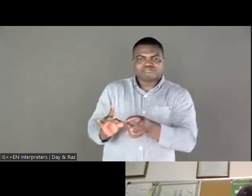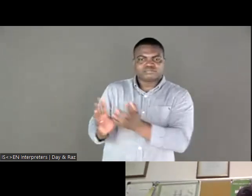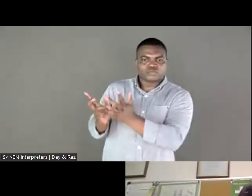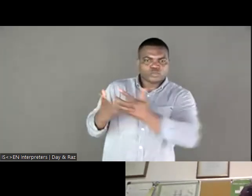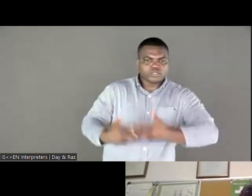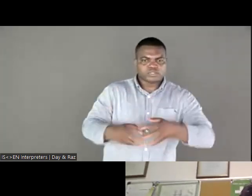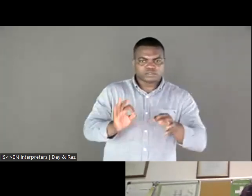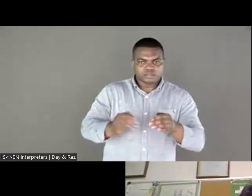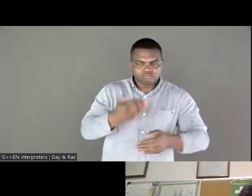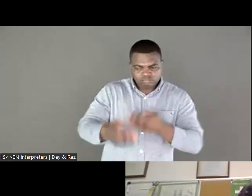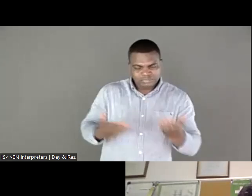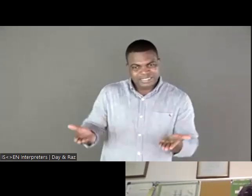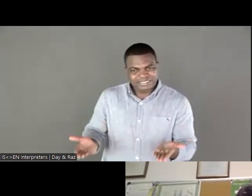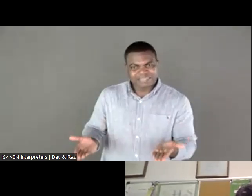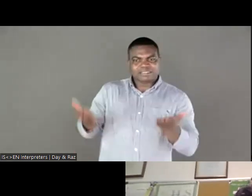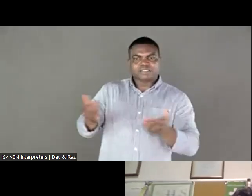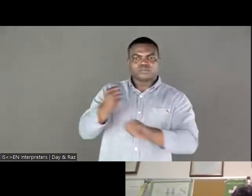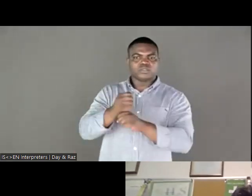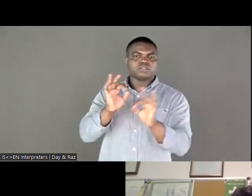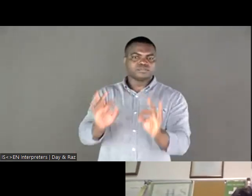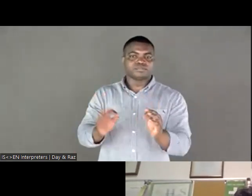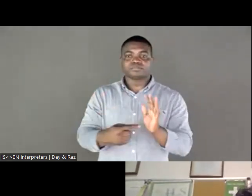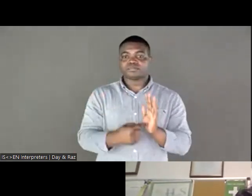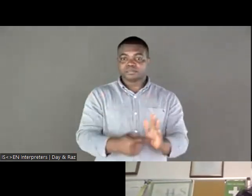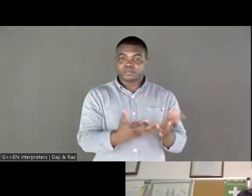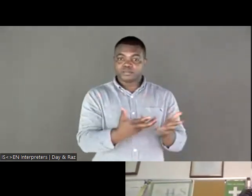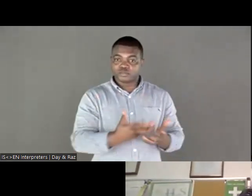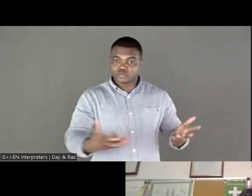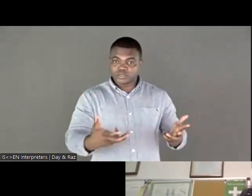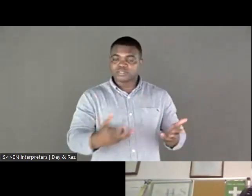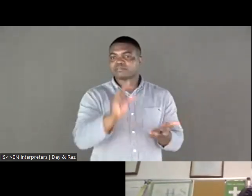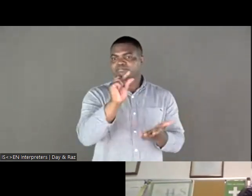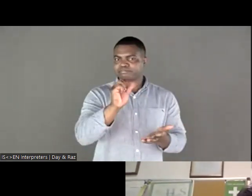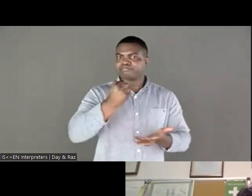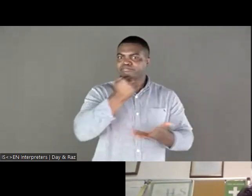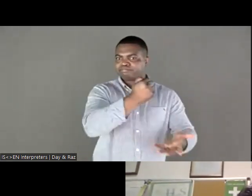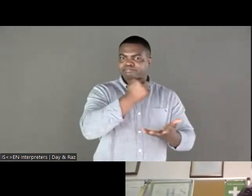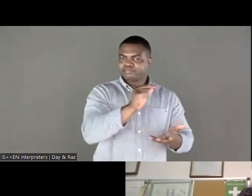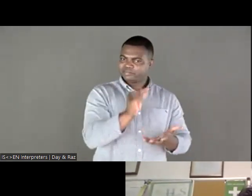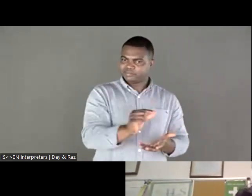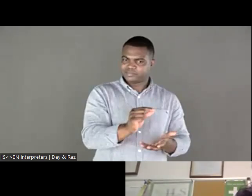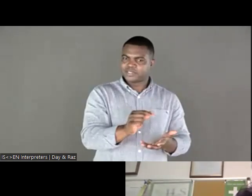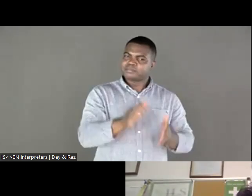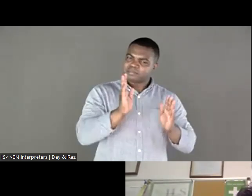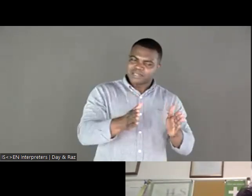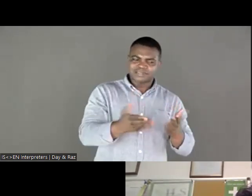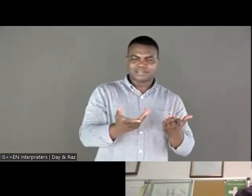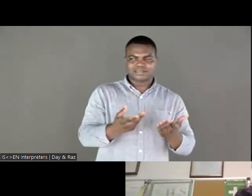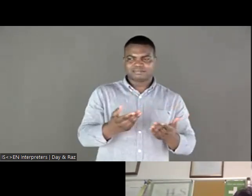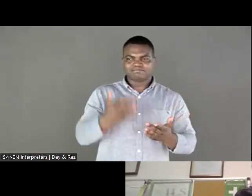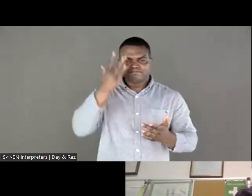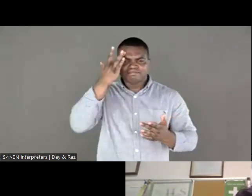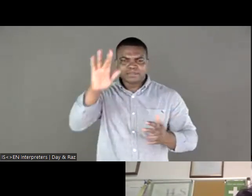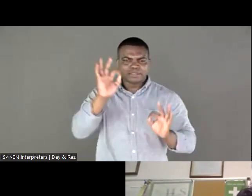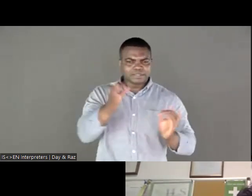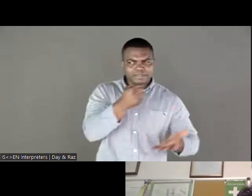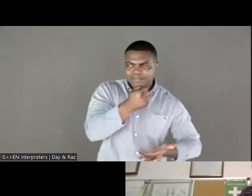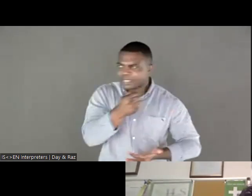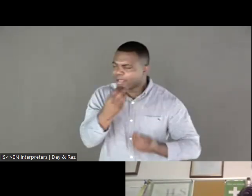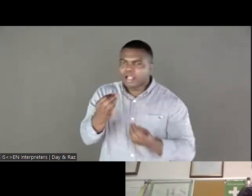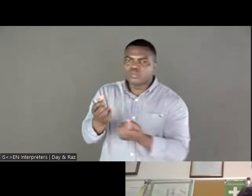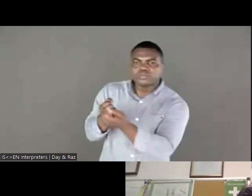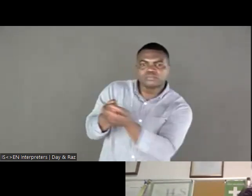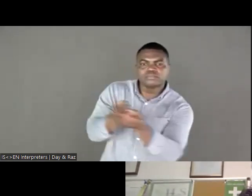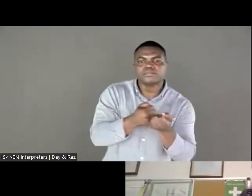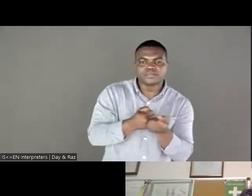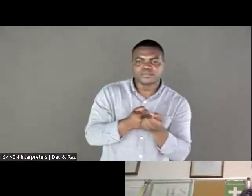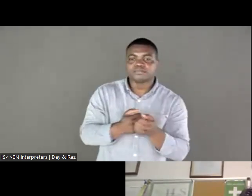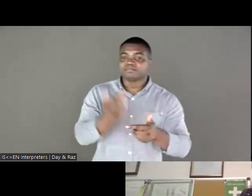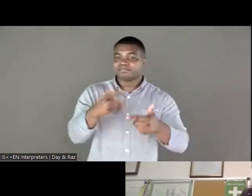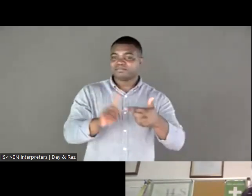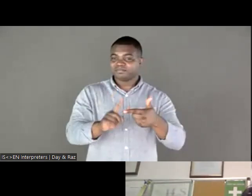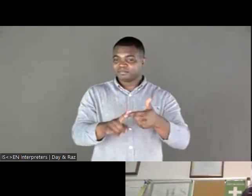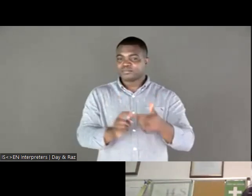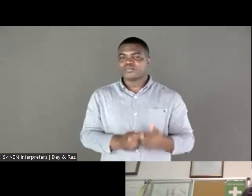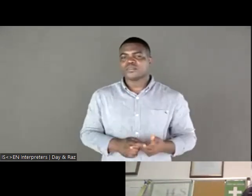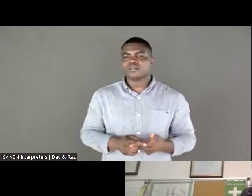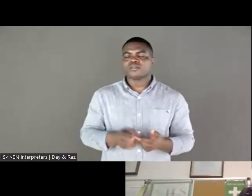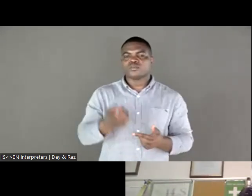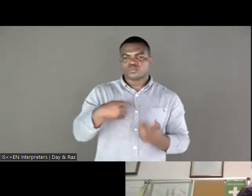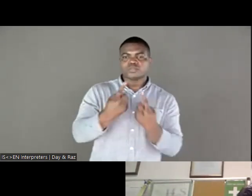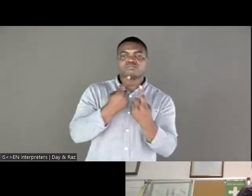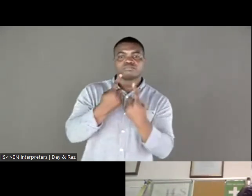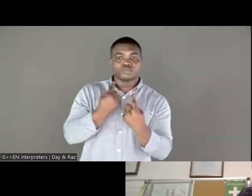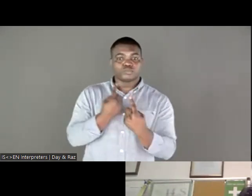getting experts consultants involved representing the OPDs on different aspects, I already mentioned